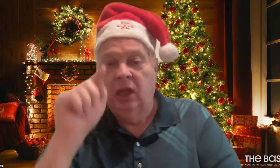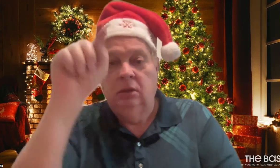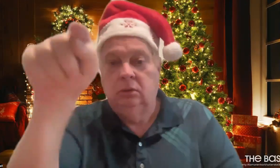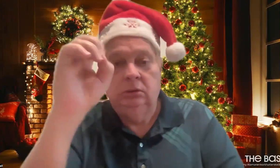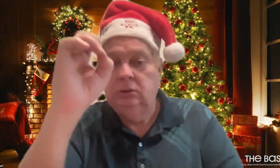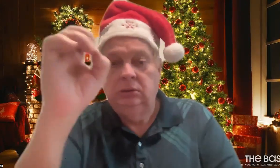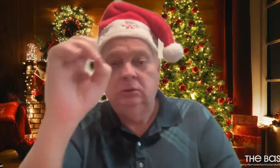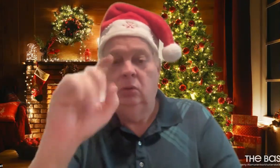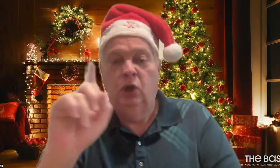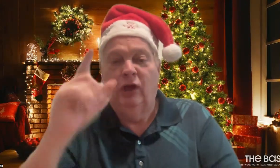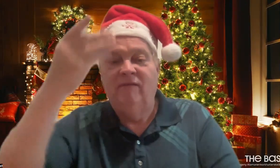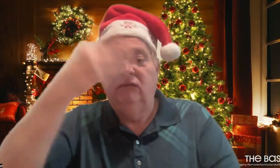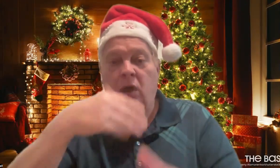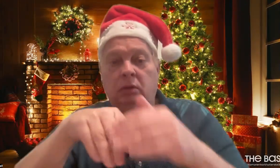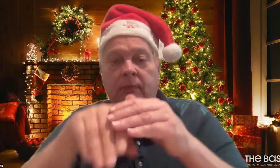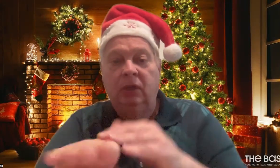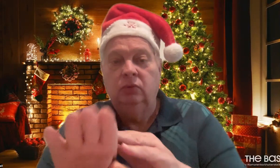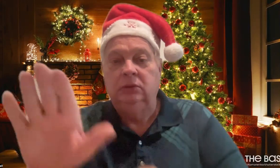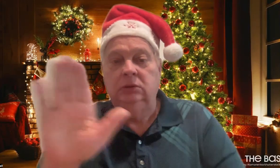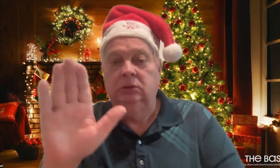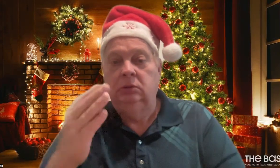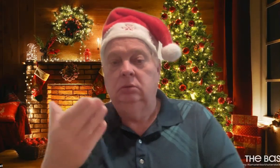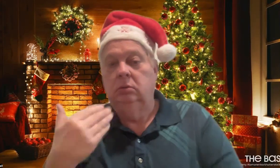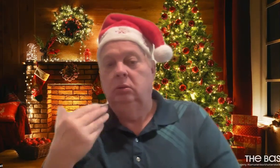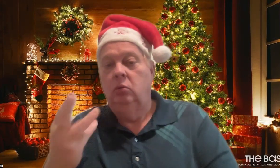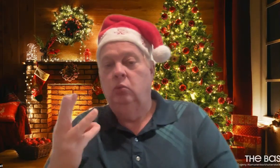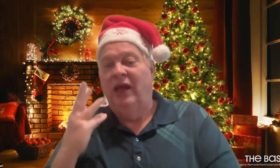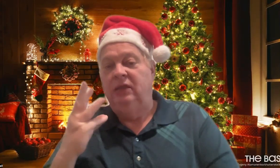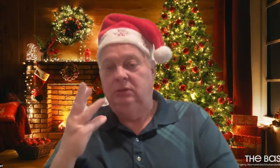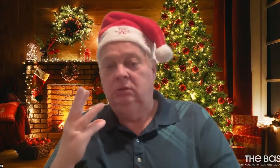Not on the East side with the front entrance.